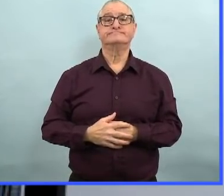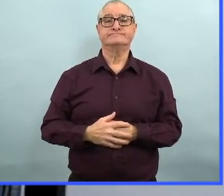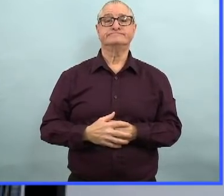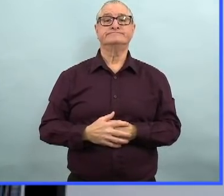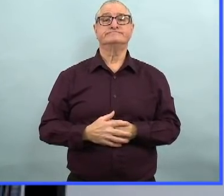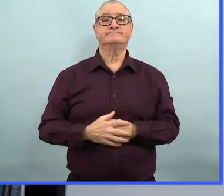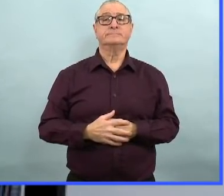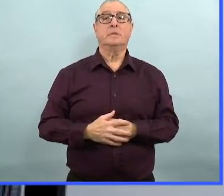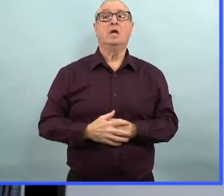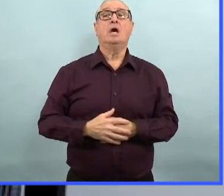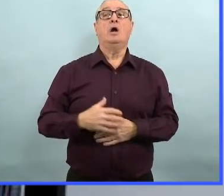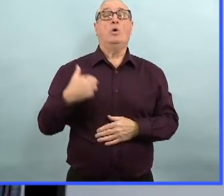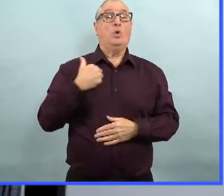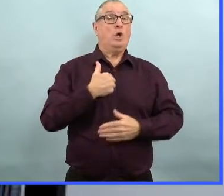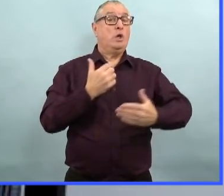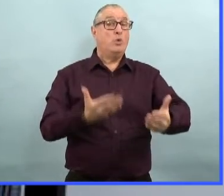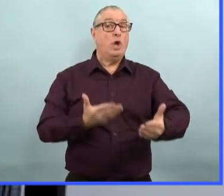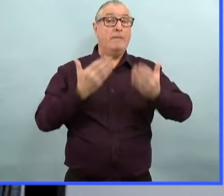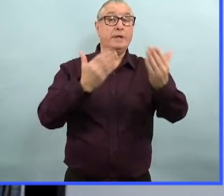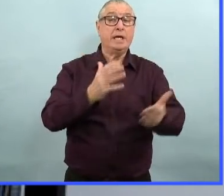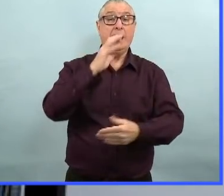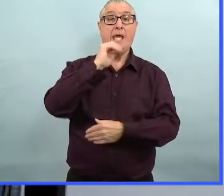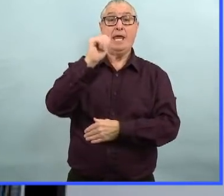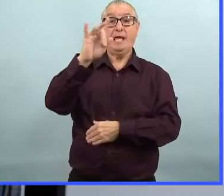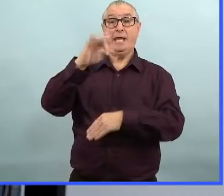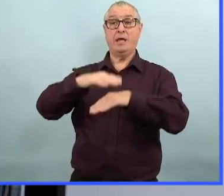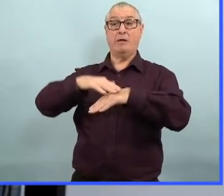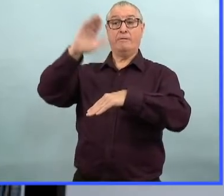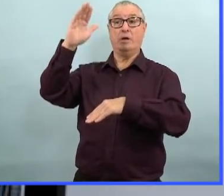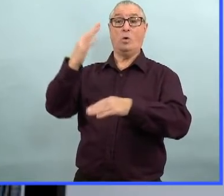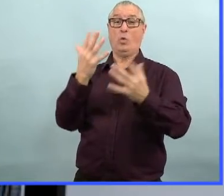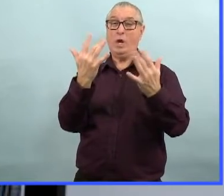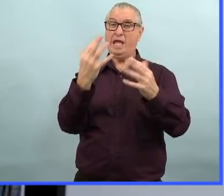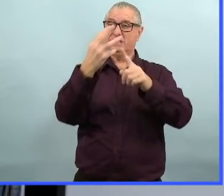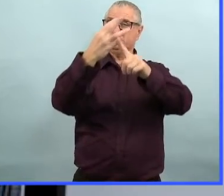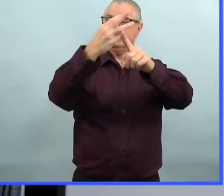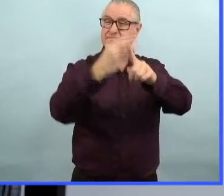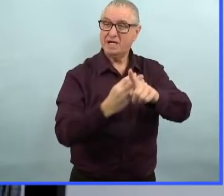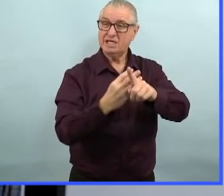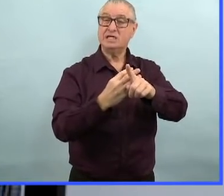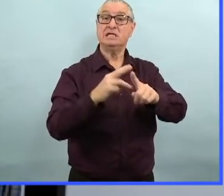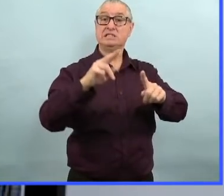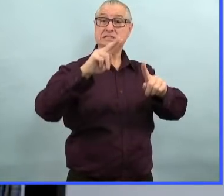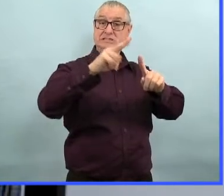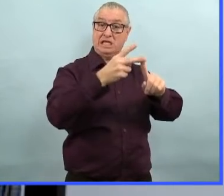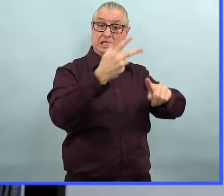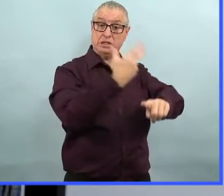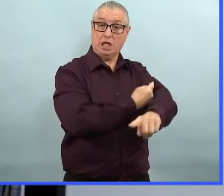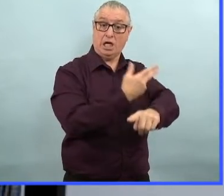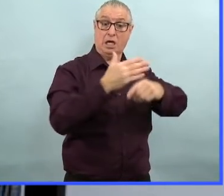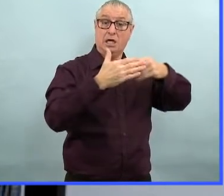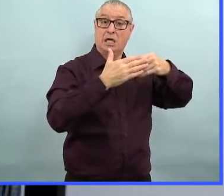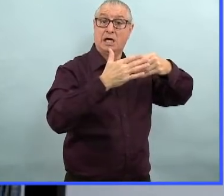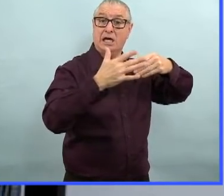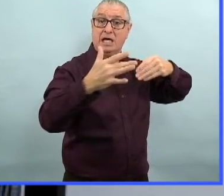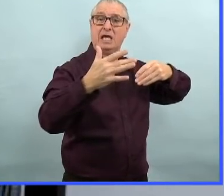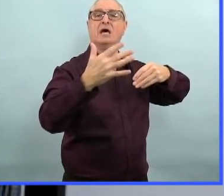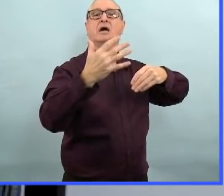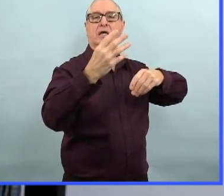recommended for most other manitobans individuals who are moderately or severely immunocompromised